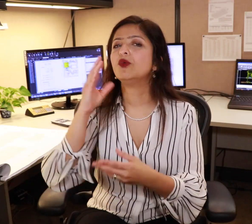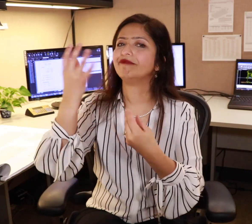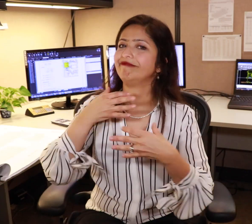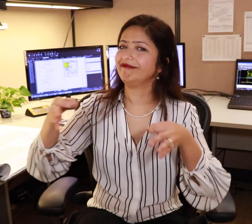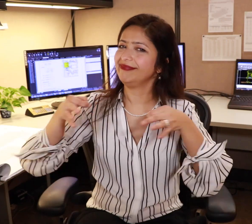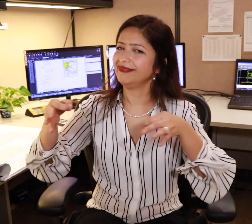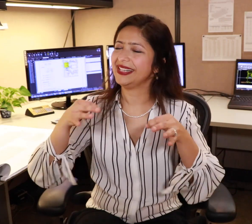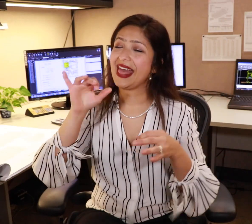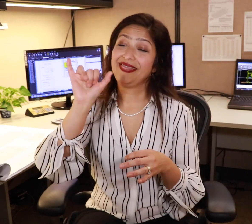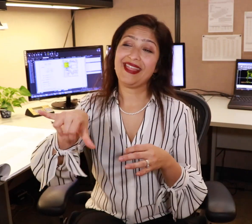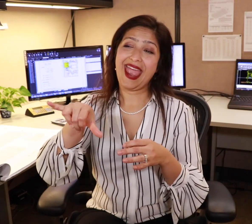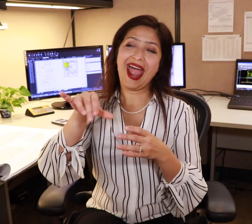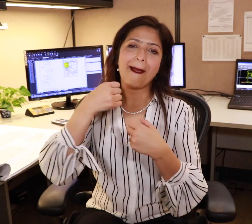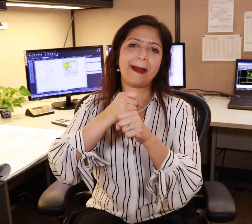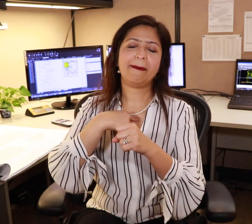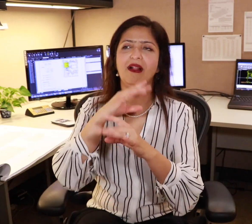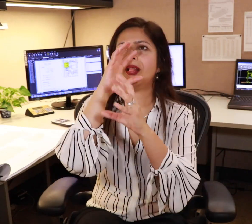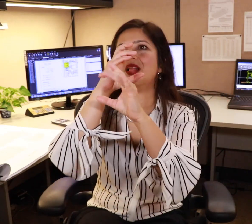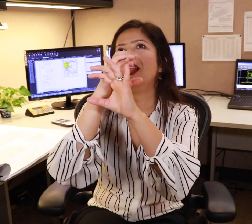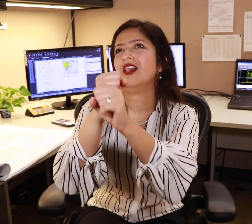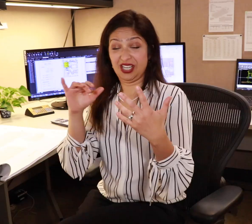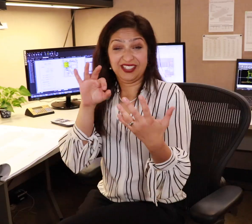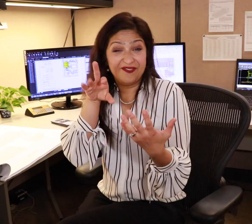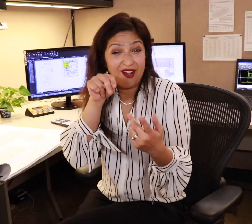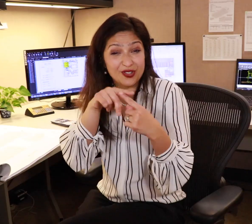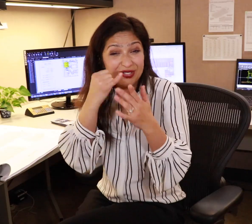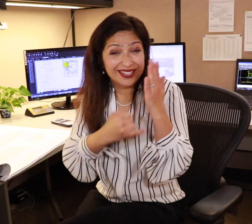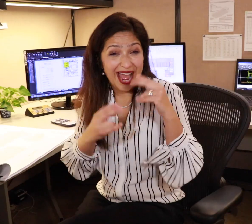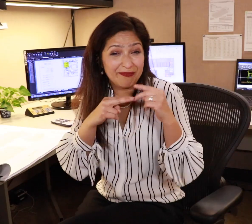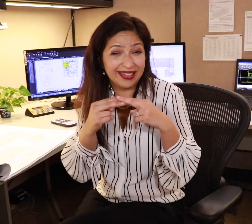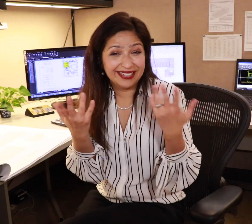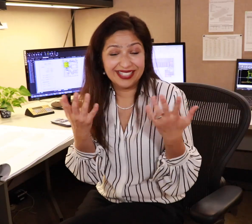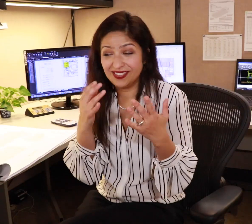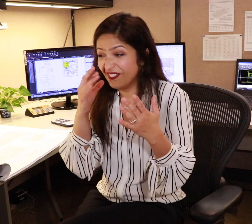He would explain everything and that got me so fascinated! It’s fun to design buildings!